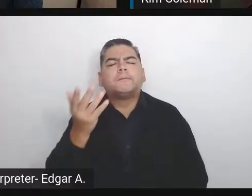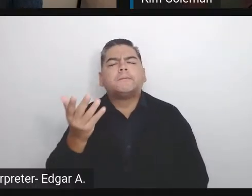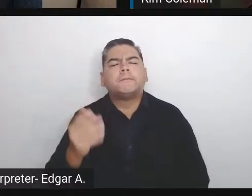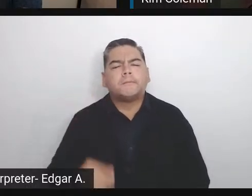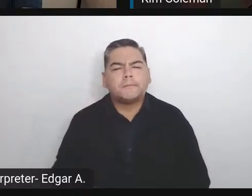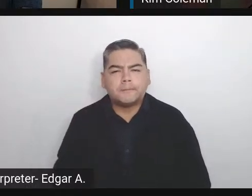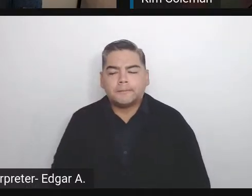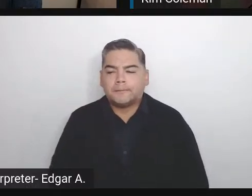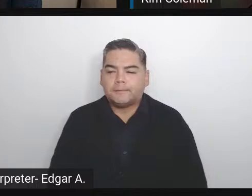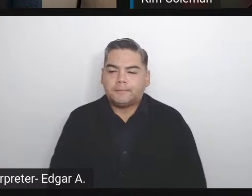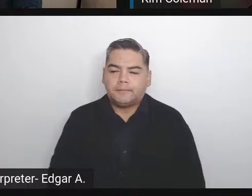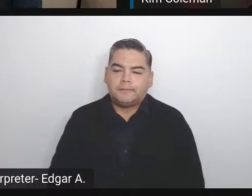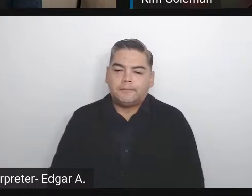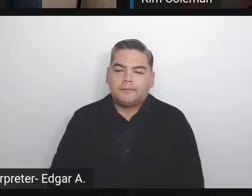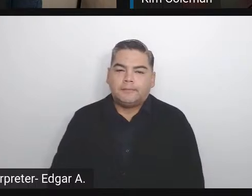experience?